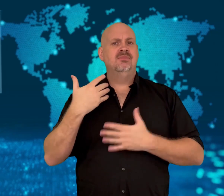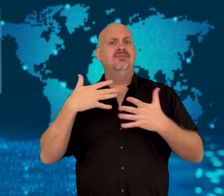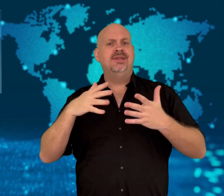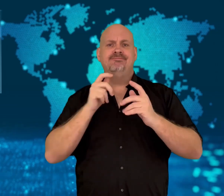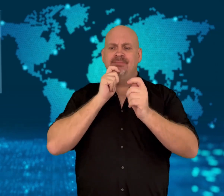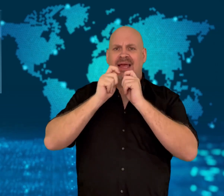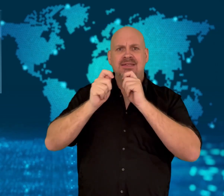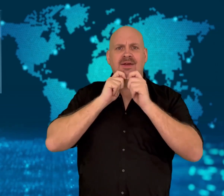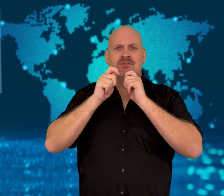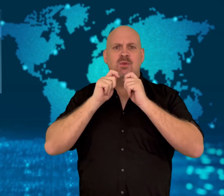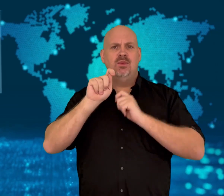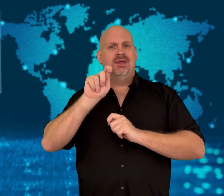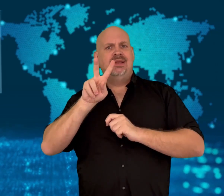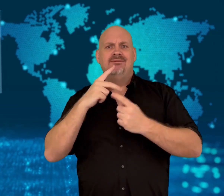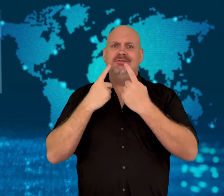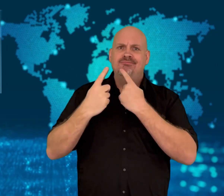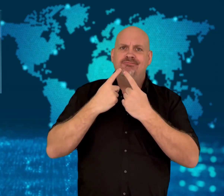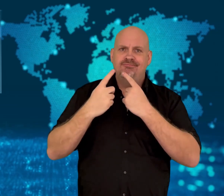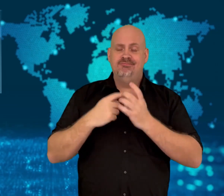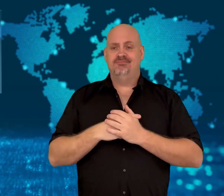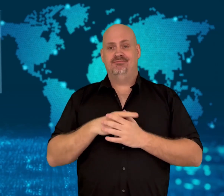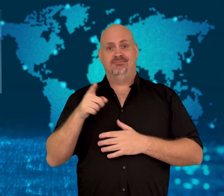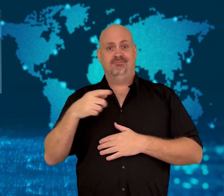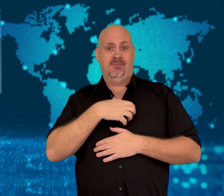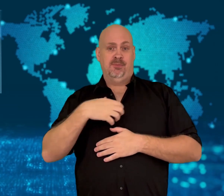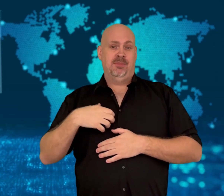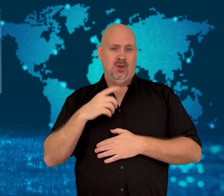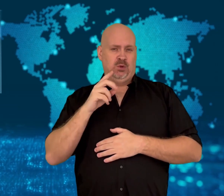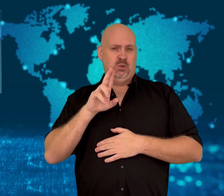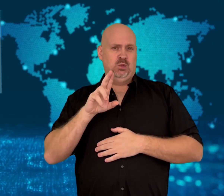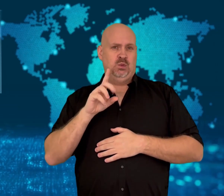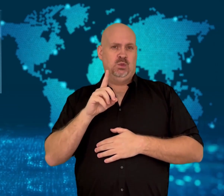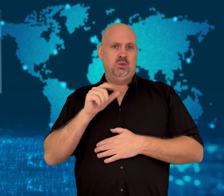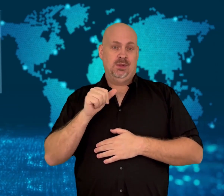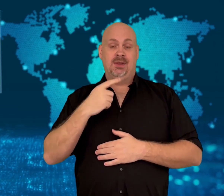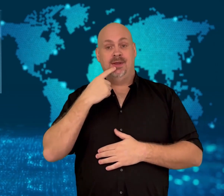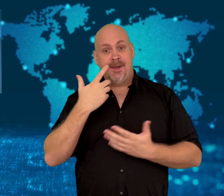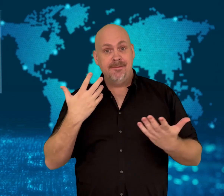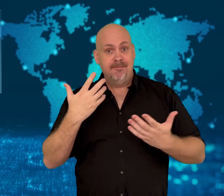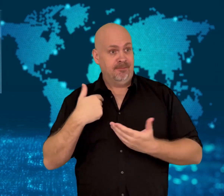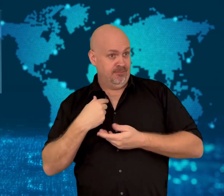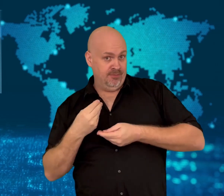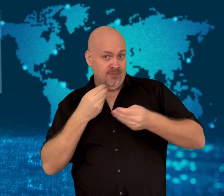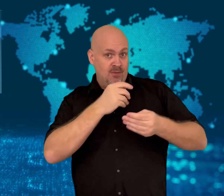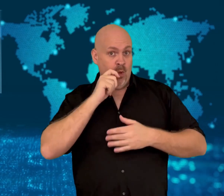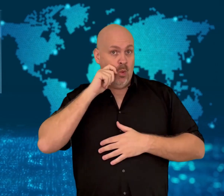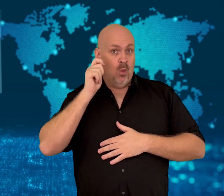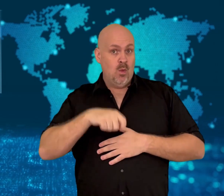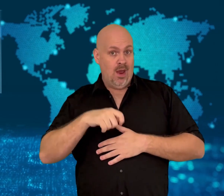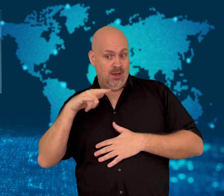send jets was not an easy one but a "very serious decision."